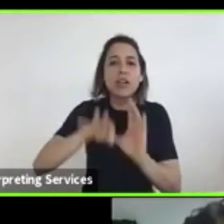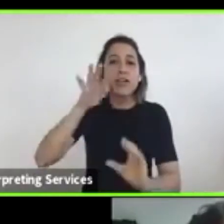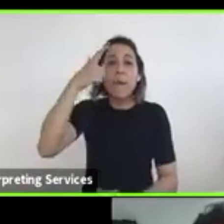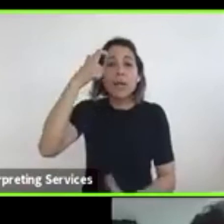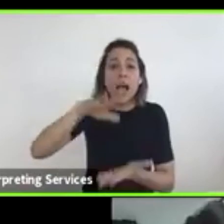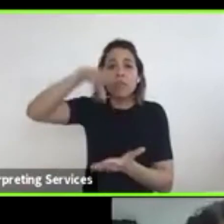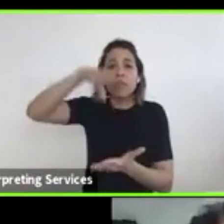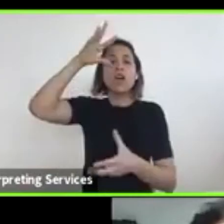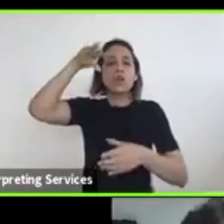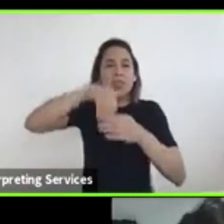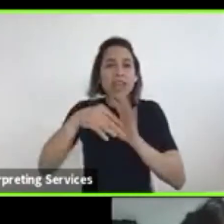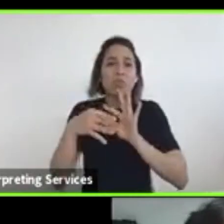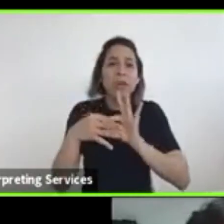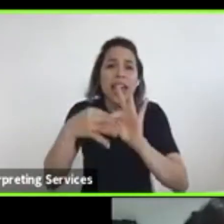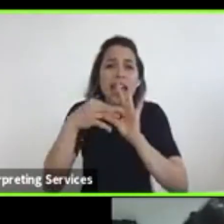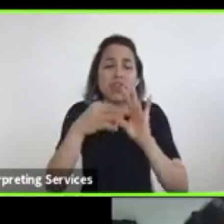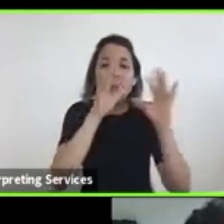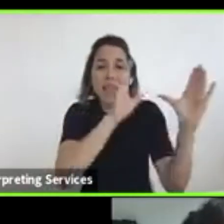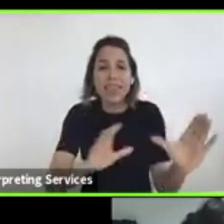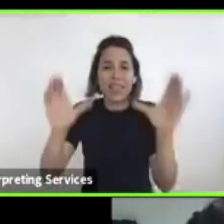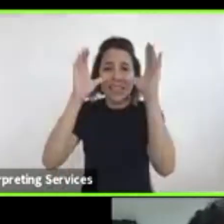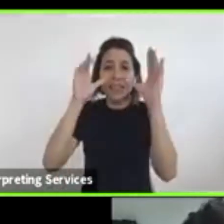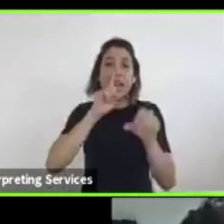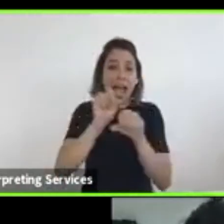LISTENING -- AND BEING IN ACCOUNTABILITY, RIGHT?